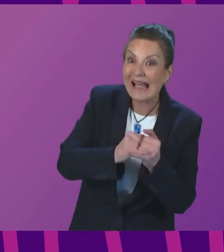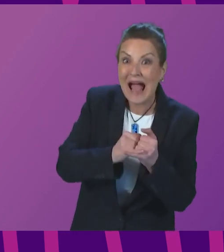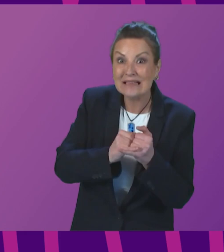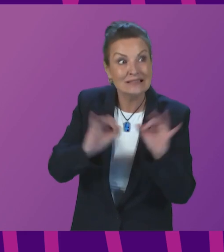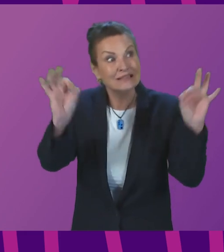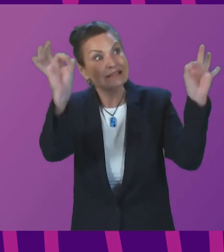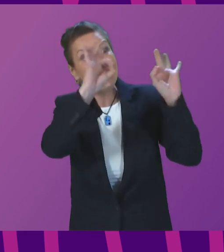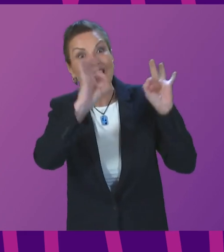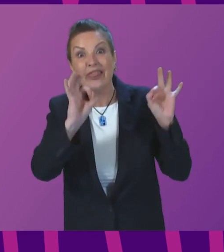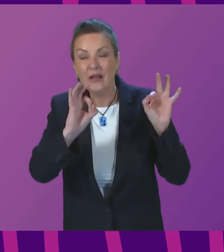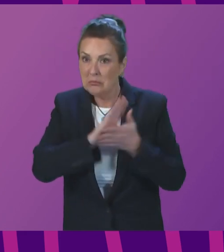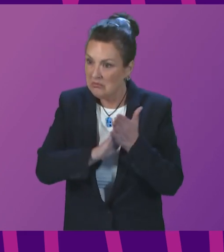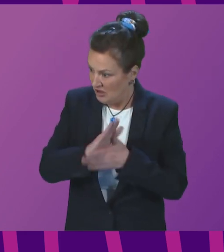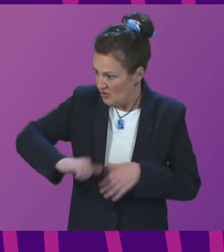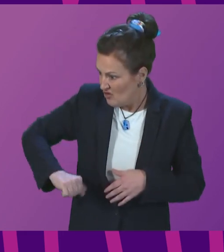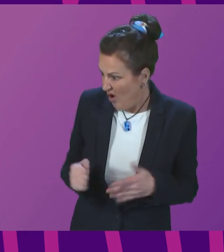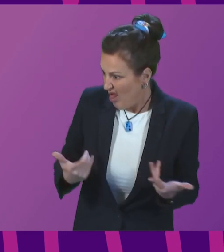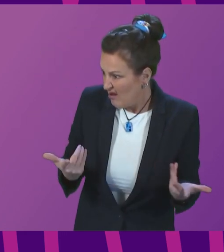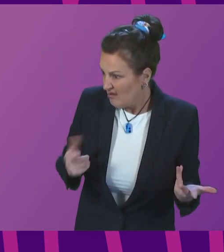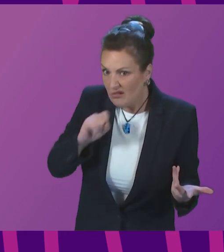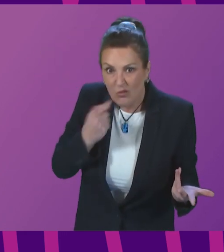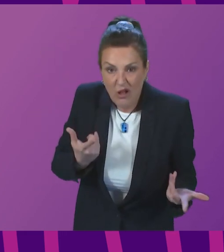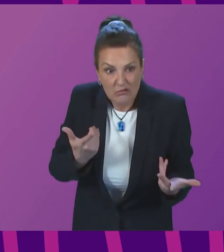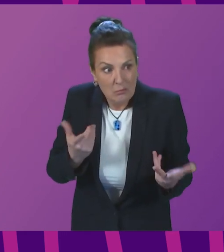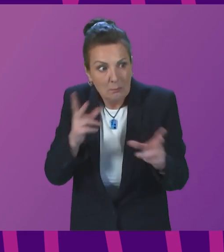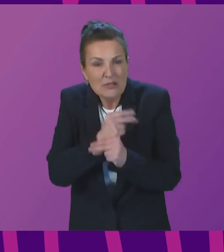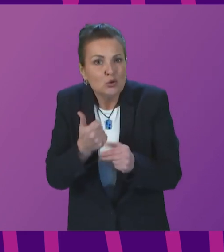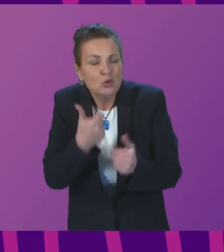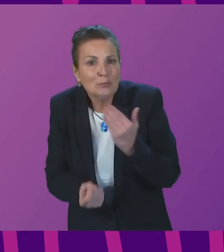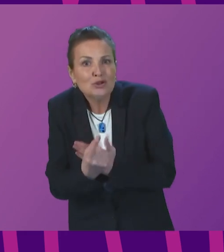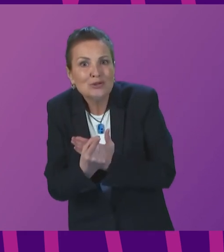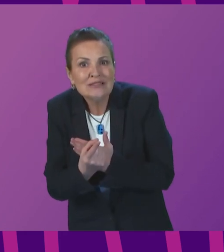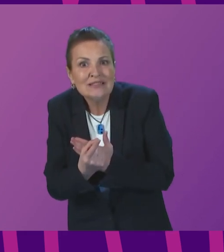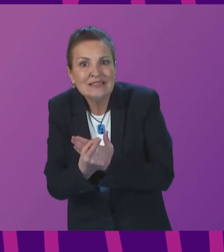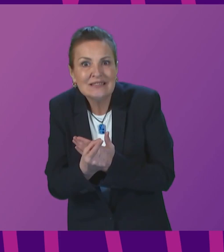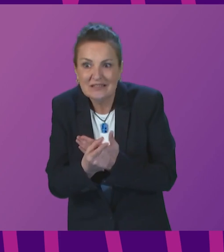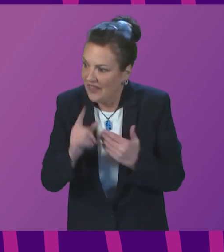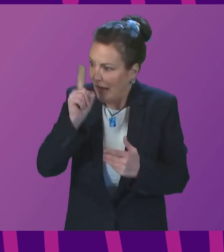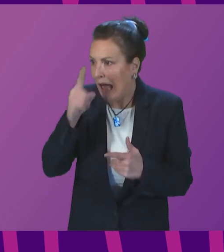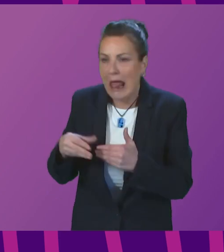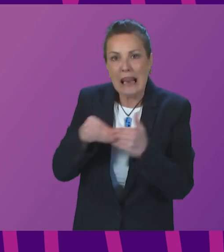those major opportunities to lead on net zero, because that sector’s skills, technical